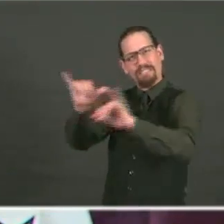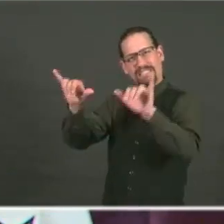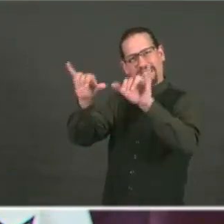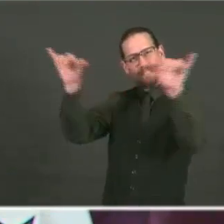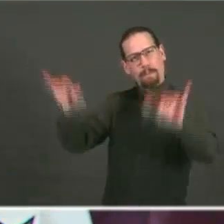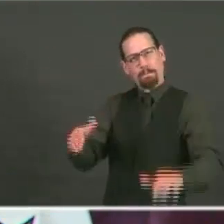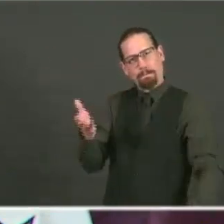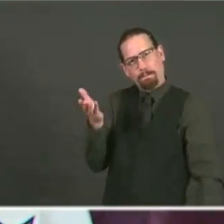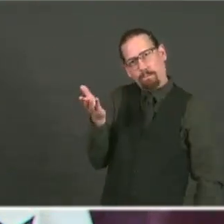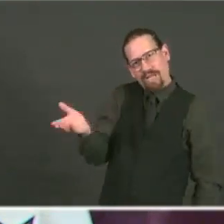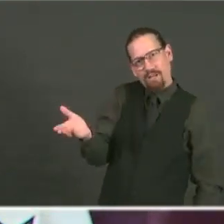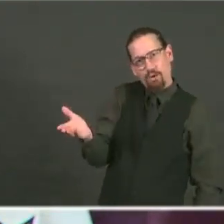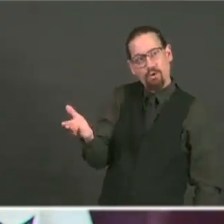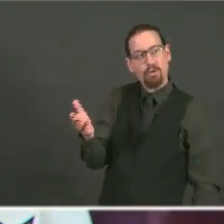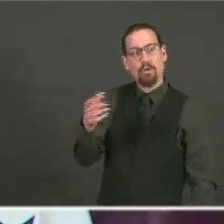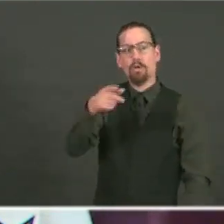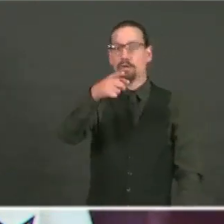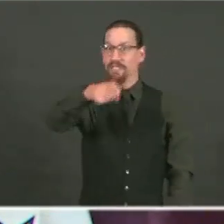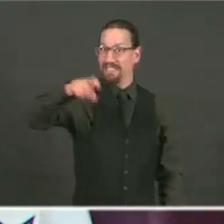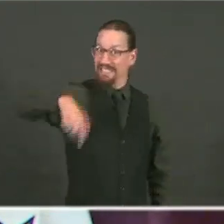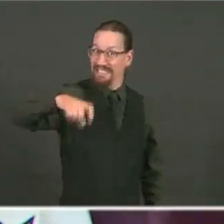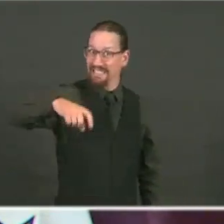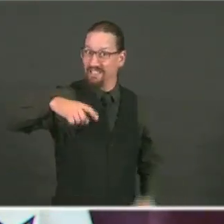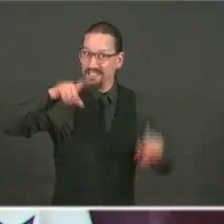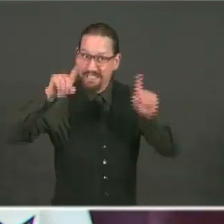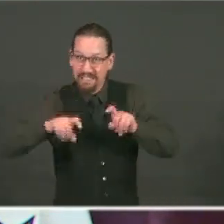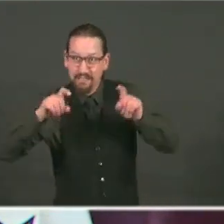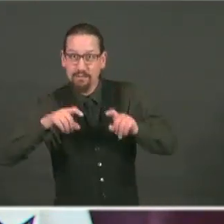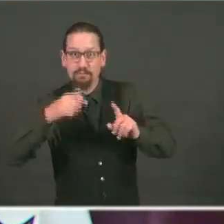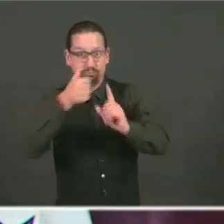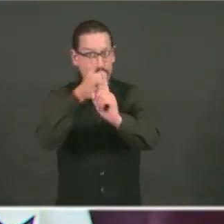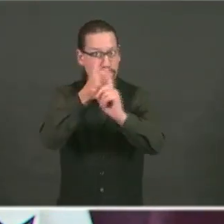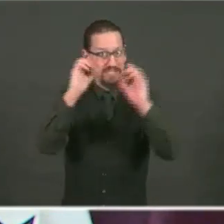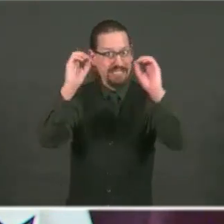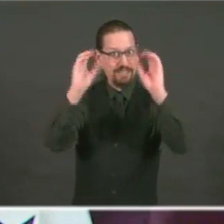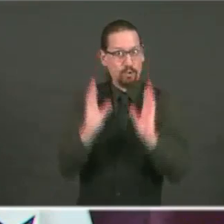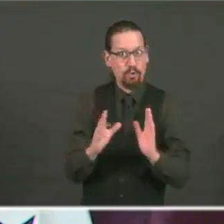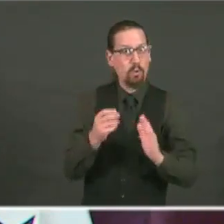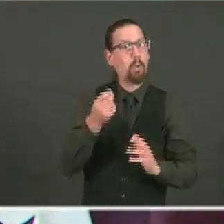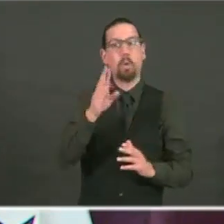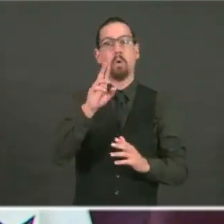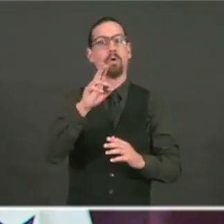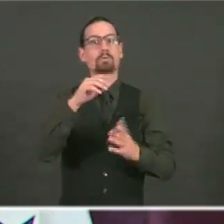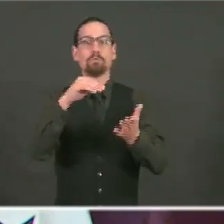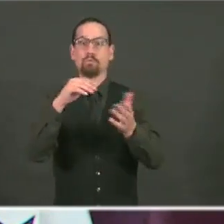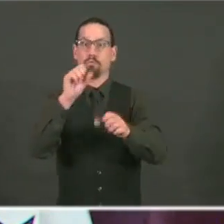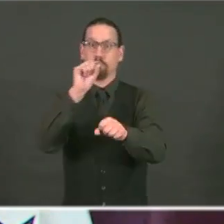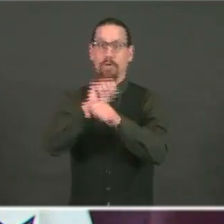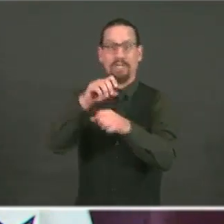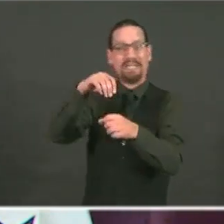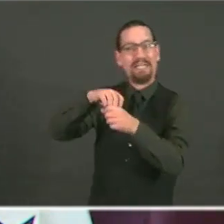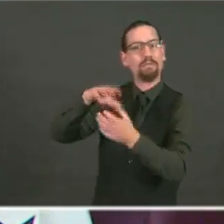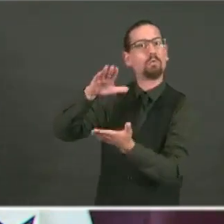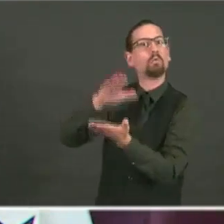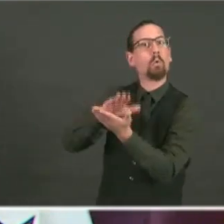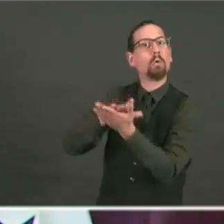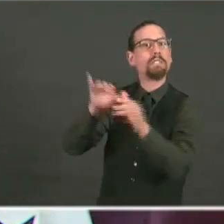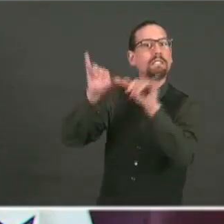WE HAVE SET UP A SYSTEM. IF YOU NEED TO GET A TEST AND YOU'RE PART OF A SCHOOL